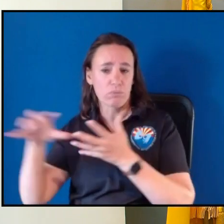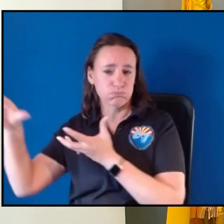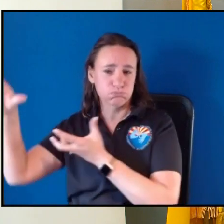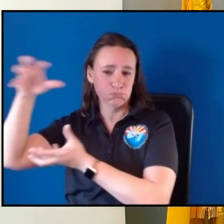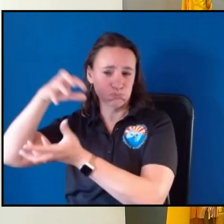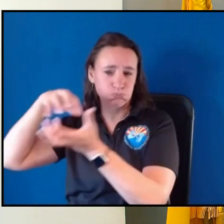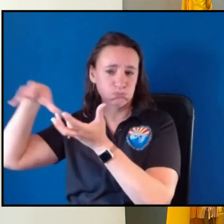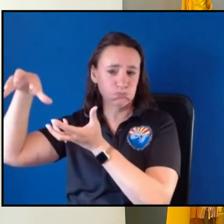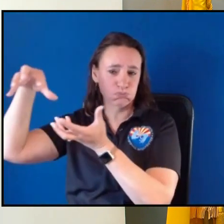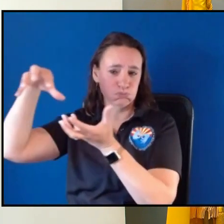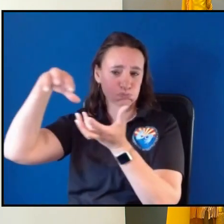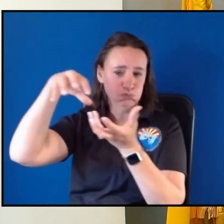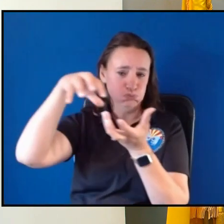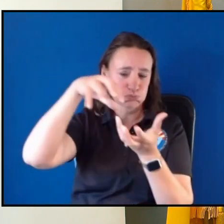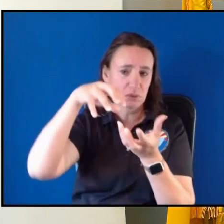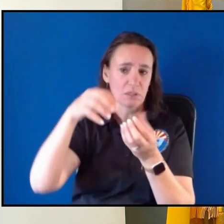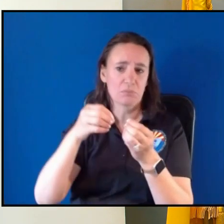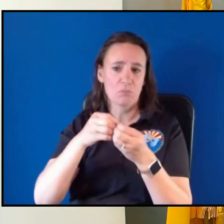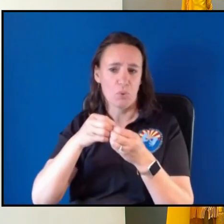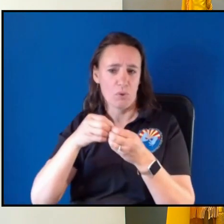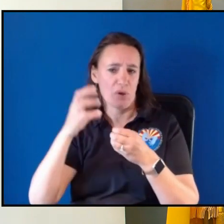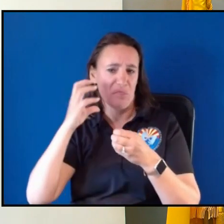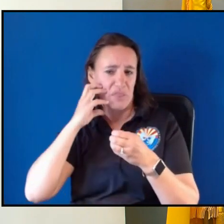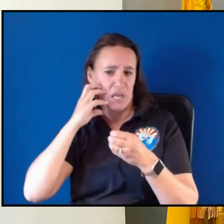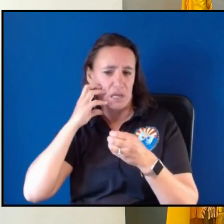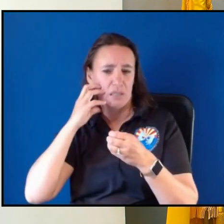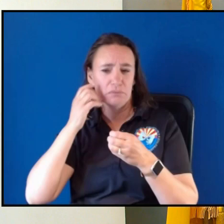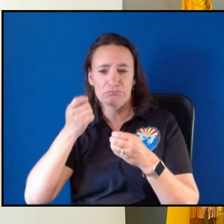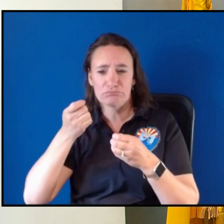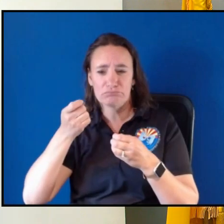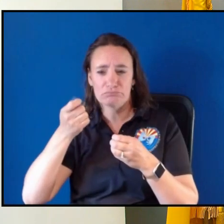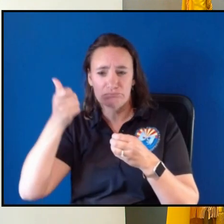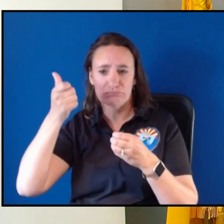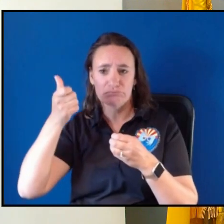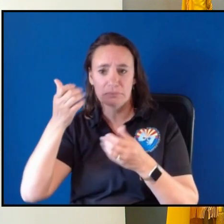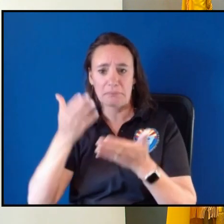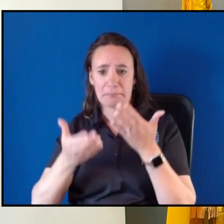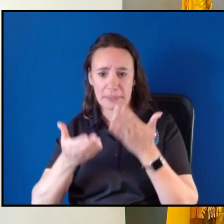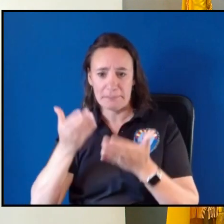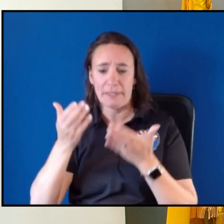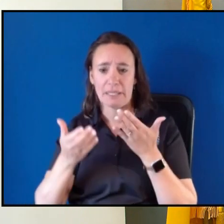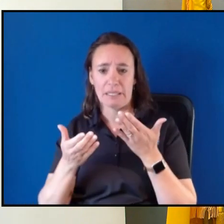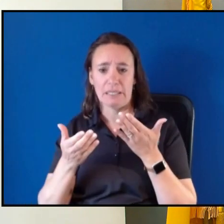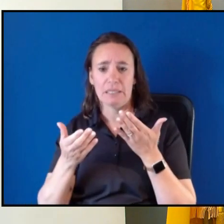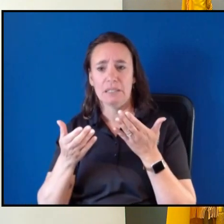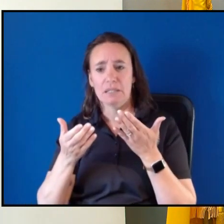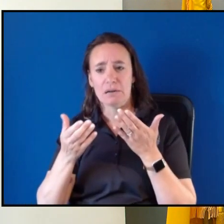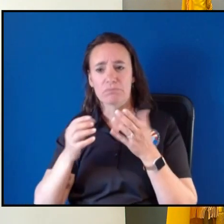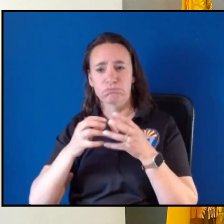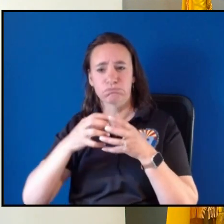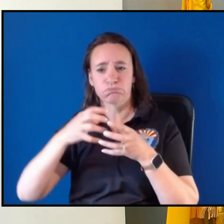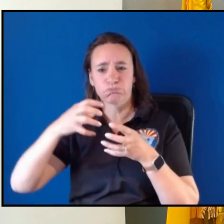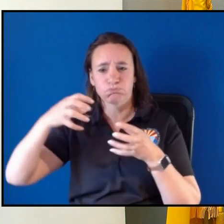and there's the slightest of chance that one may be developing into a shower thunderstorm in the vicinity of the fire.